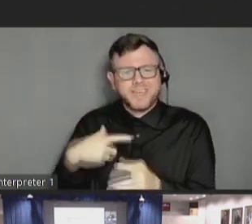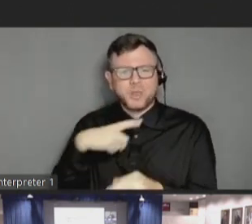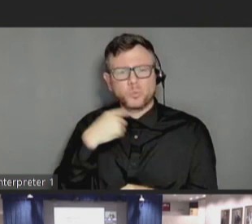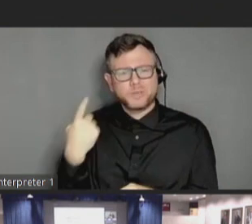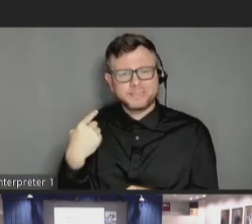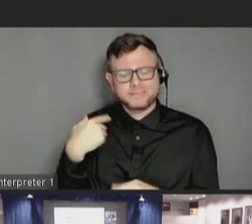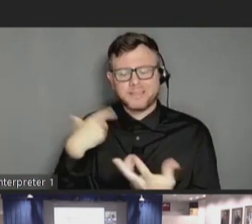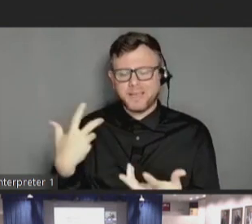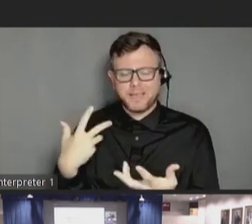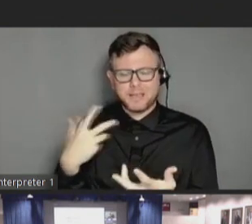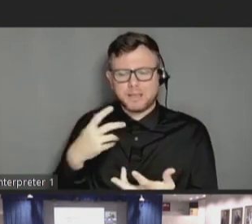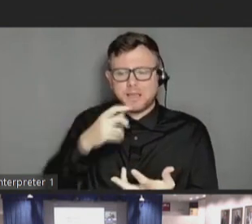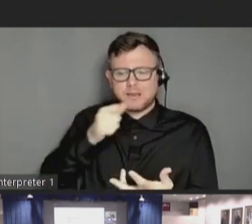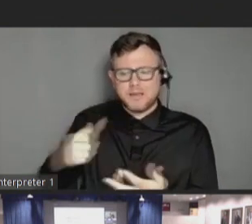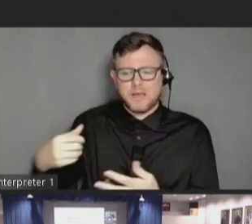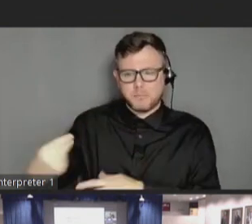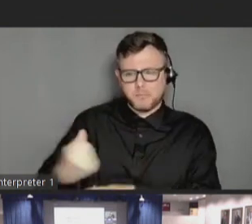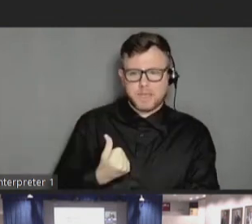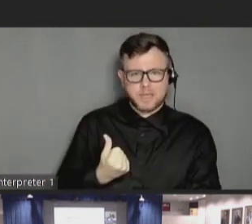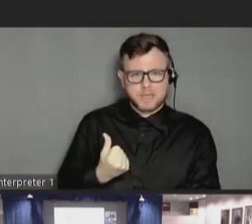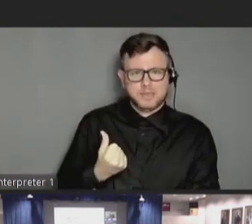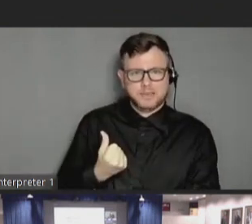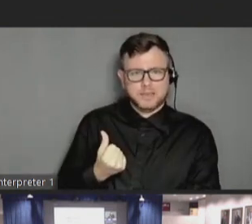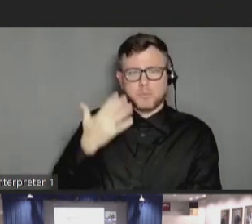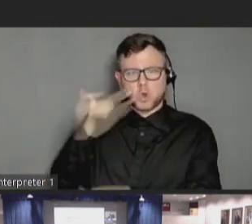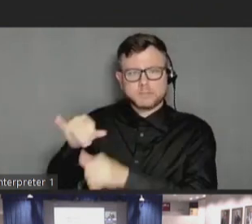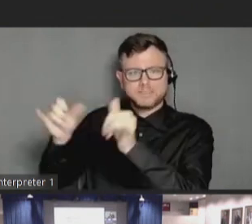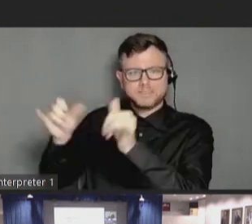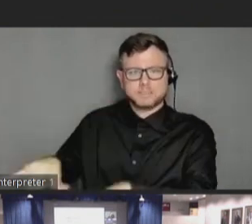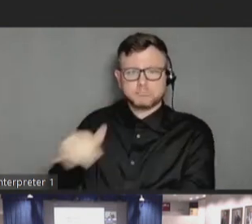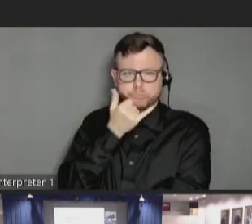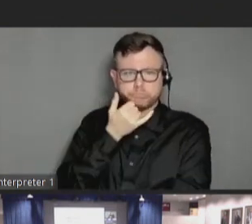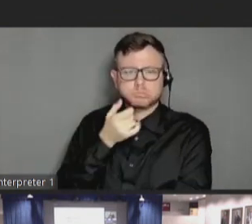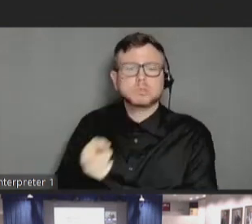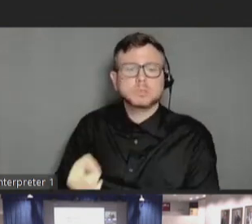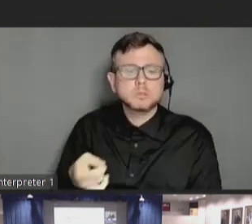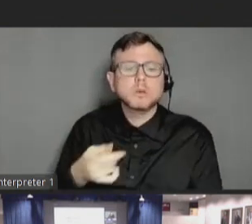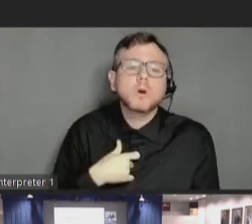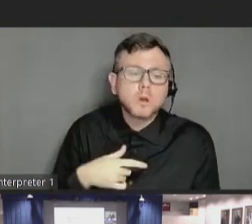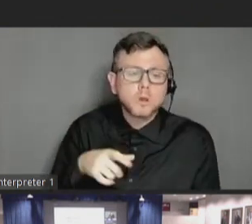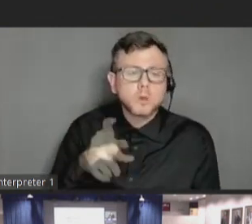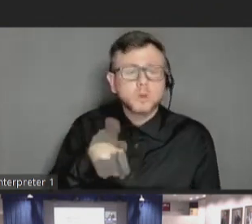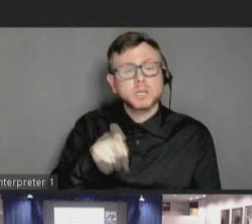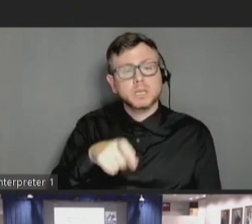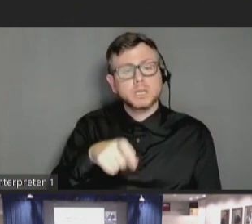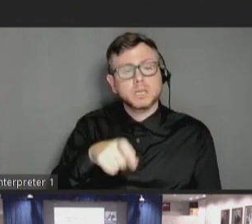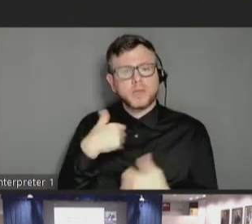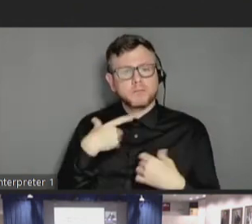So, I think we need to look at what's the timeline is for when recommendations are issued to the